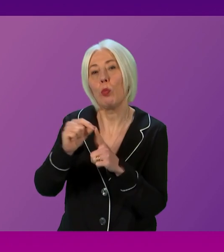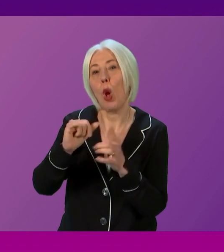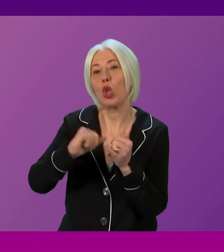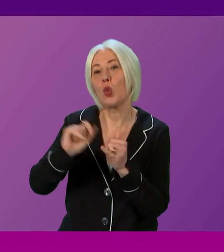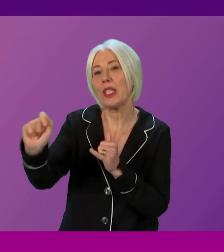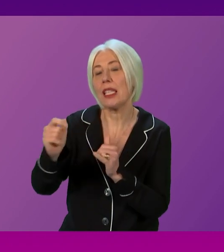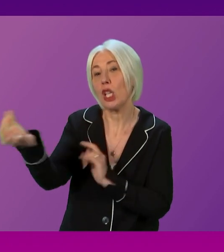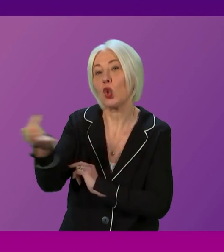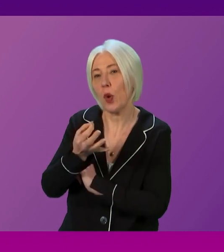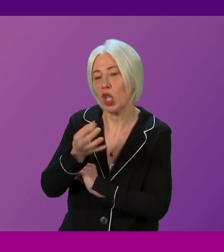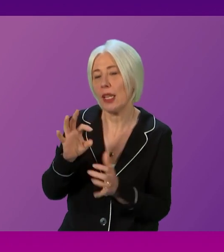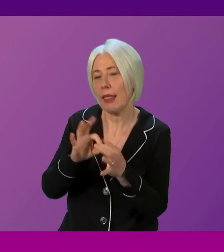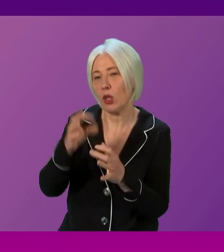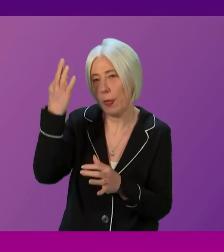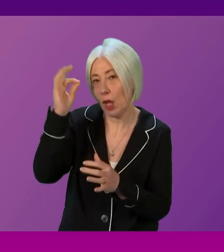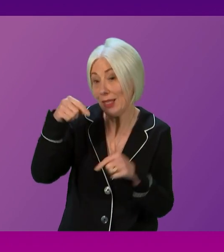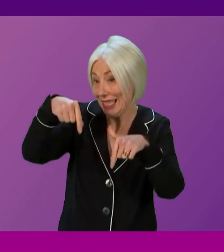in relation to local authorities in Scotland, but I hope that all members, on all sides of